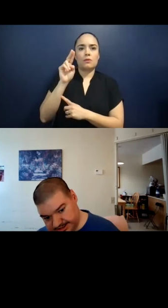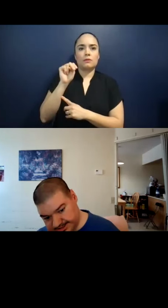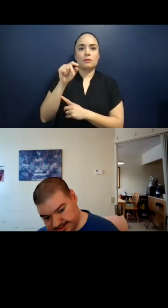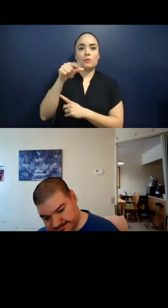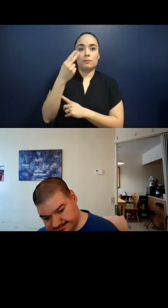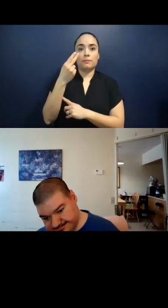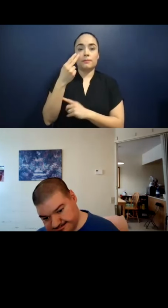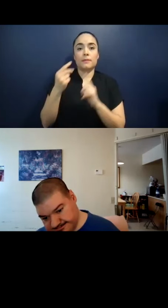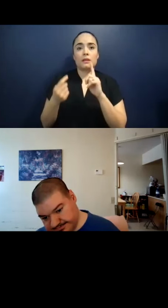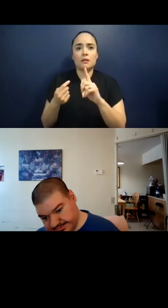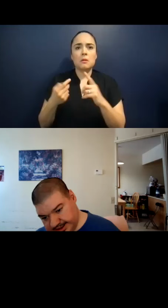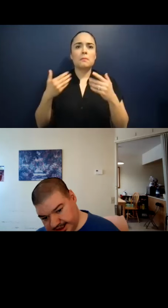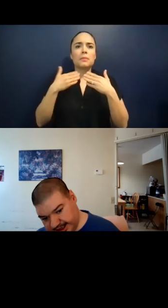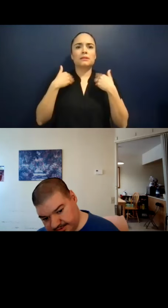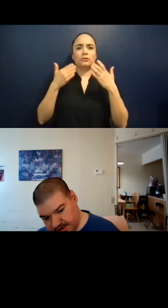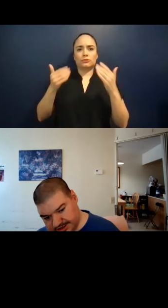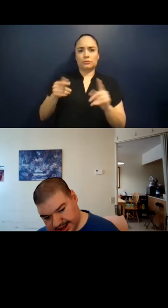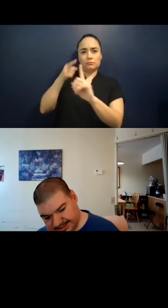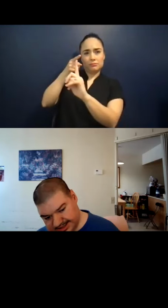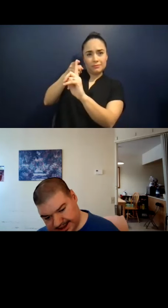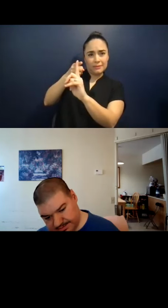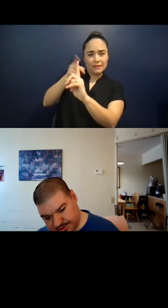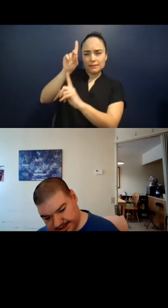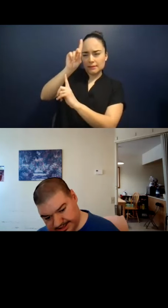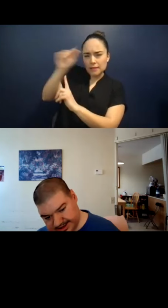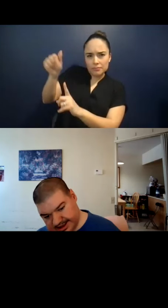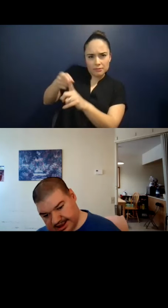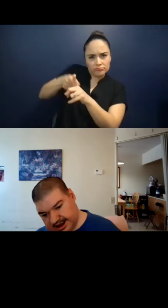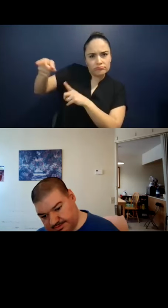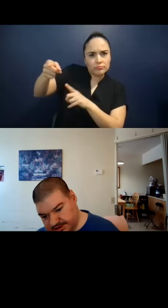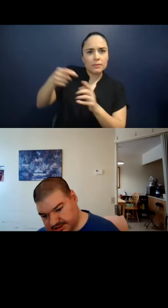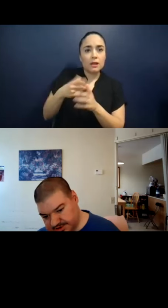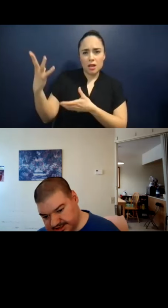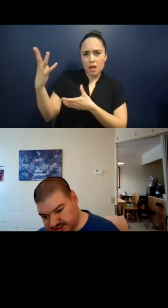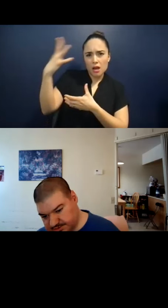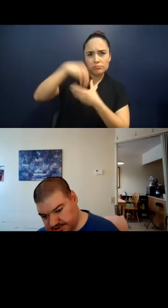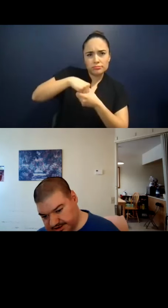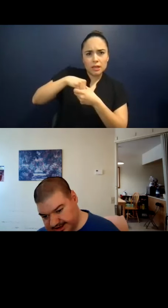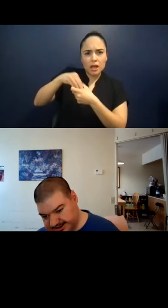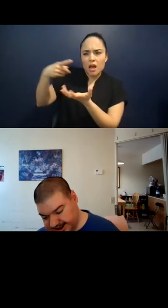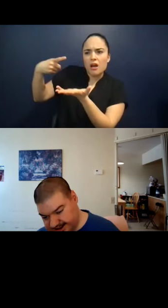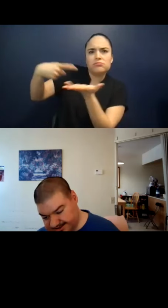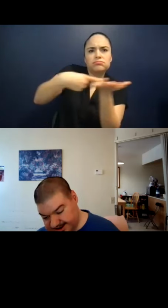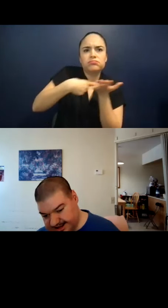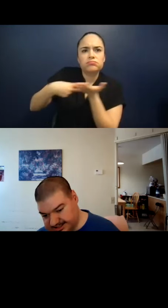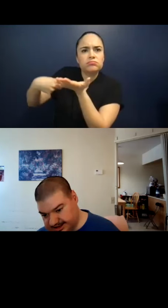administer disability at the federal level to include people with disabilities